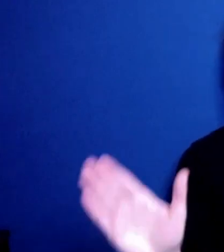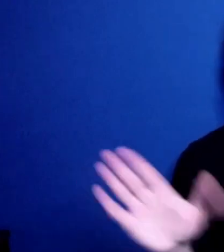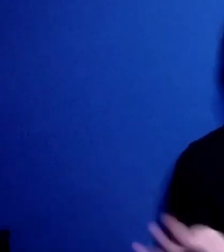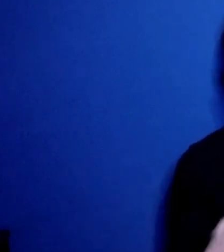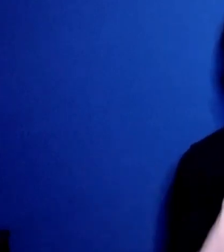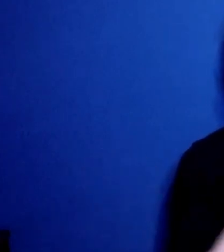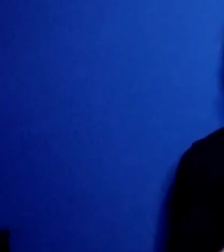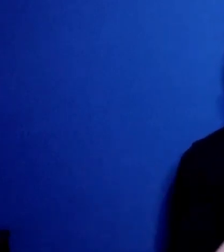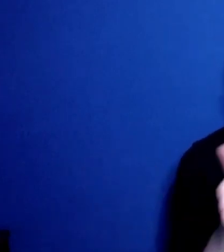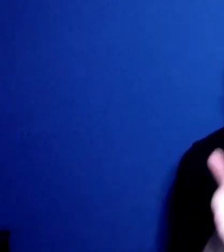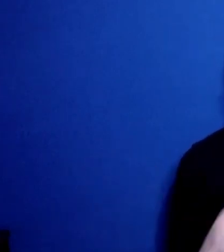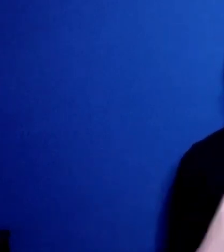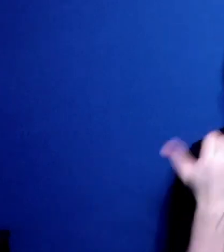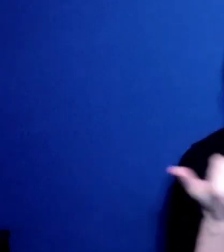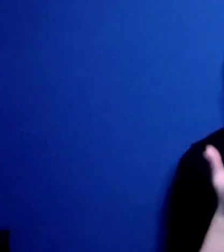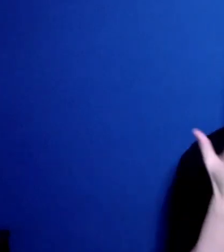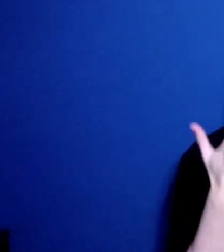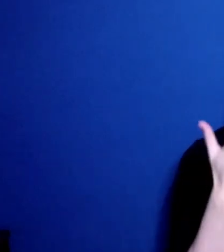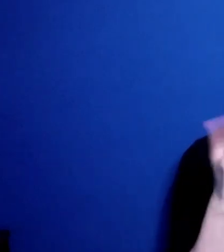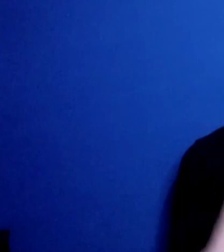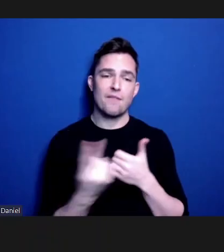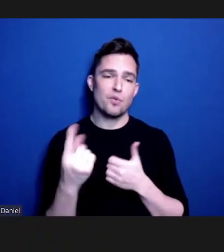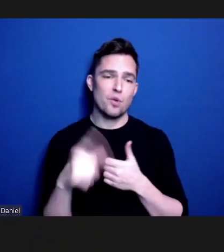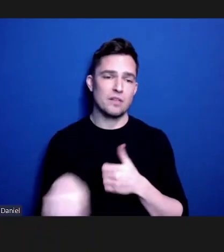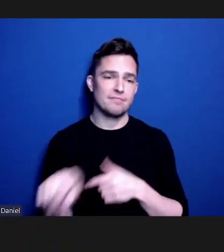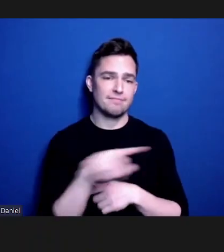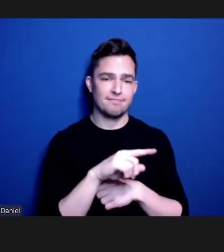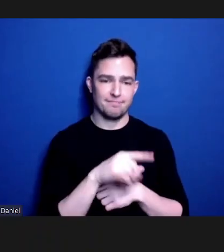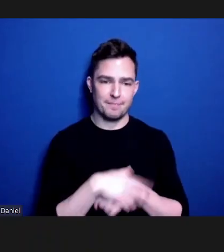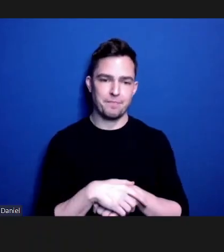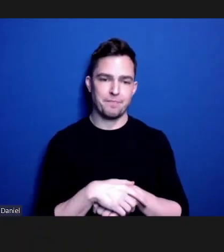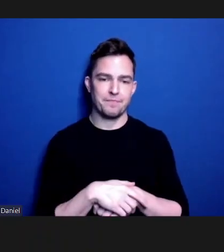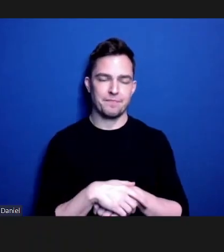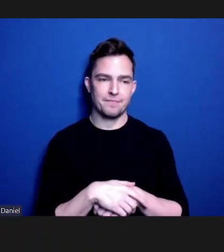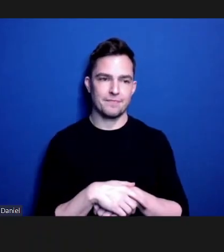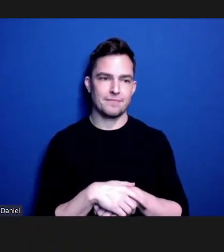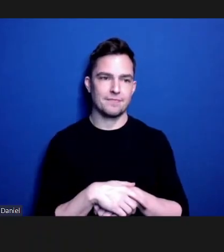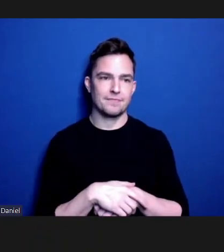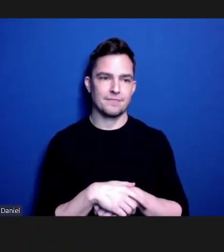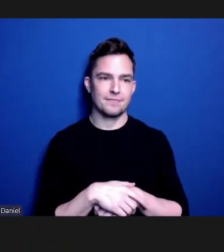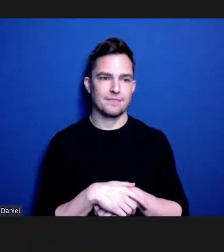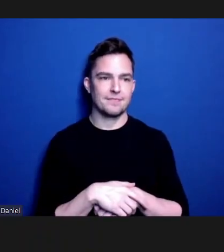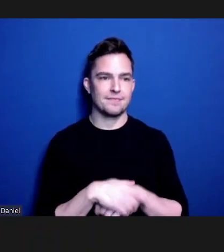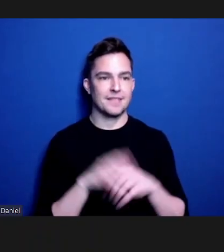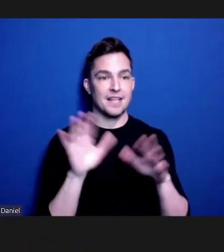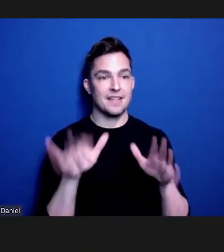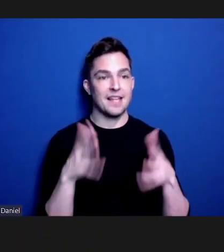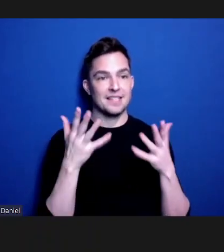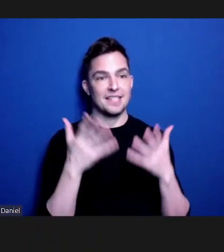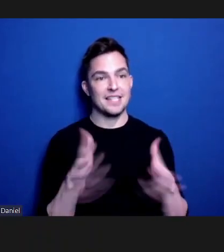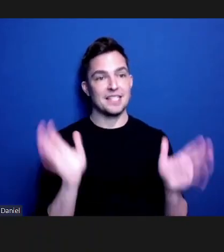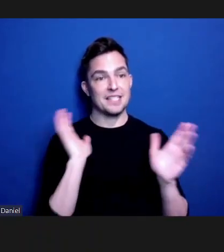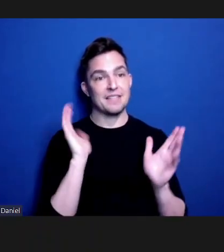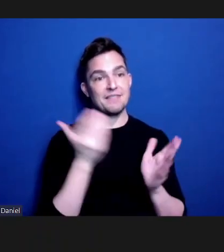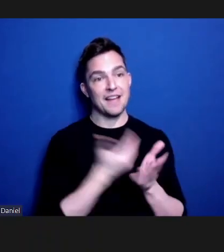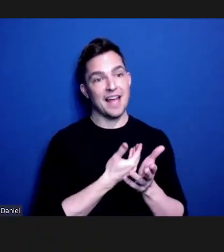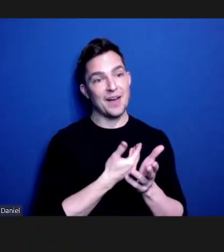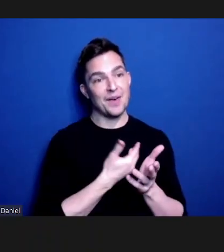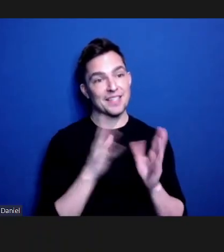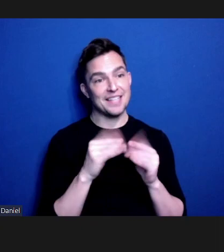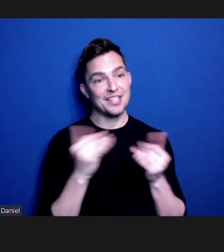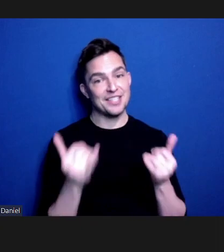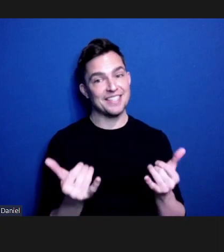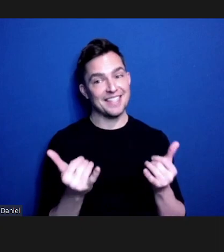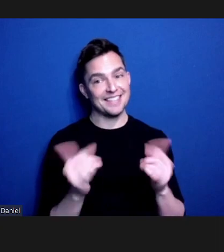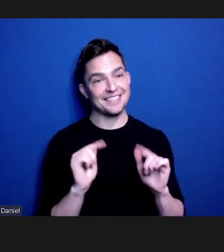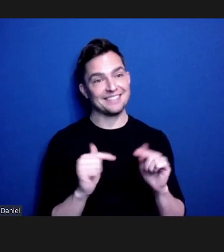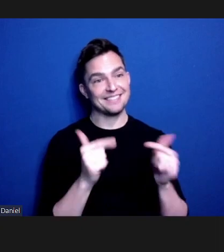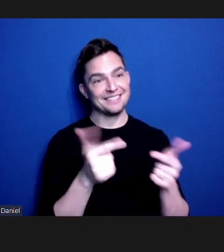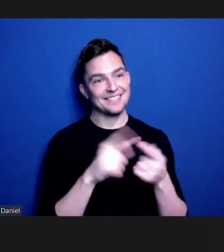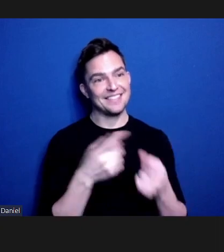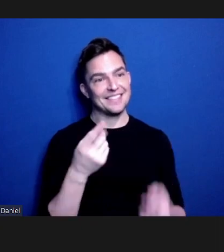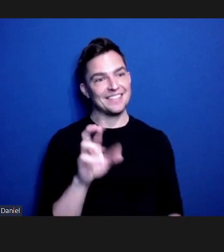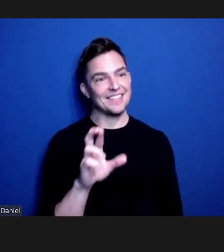you, everyone. That's the end of our session today. And I turn it over to Dr Idil Abdillahi,